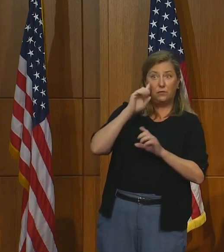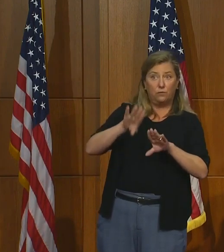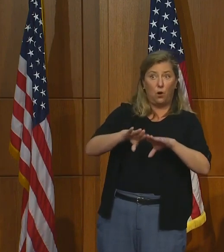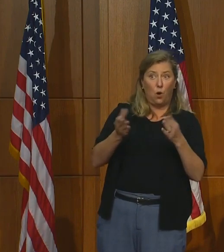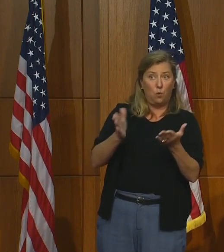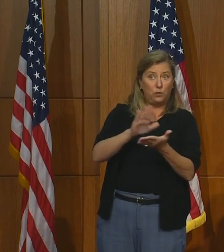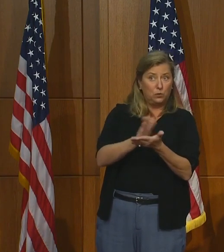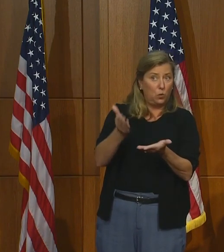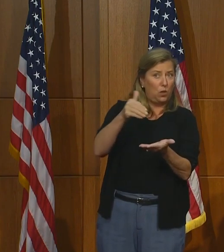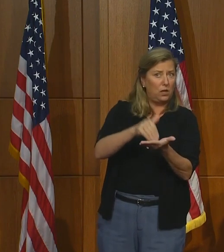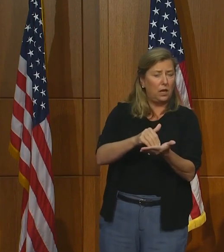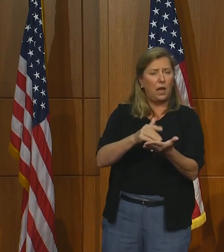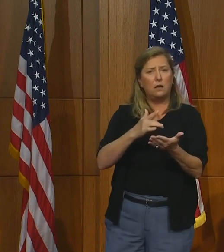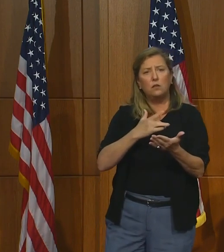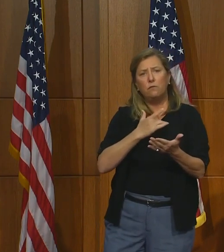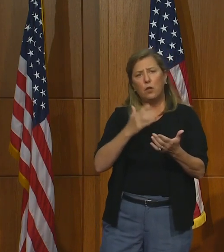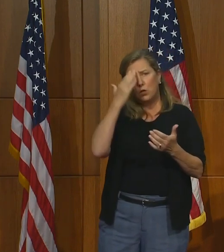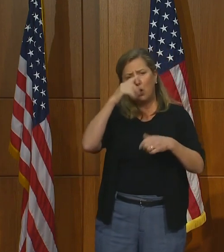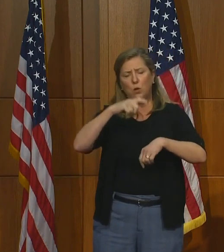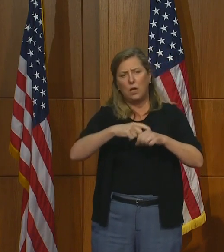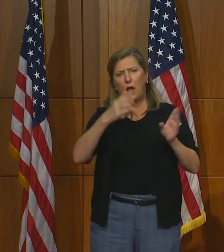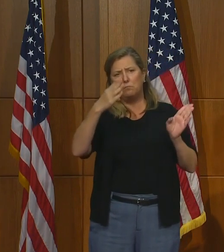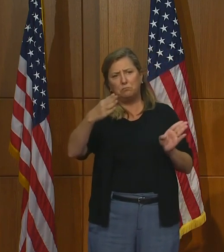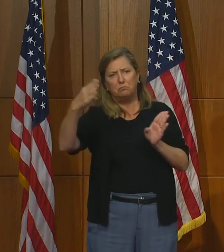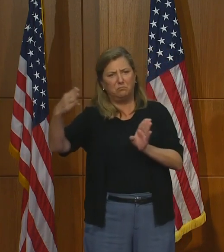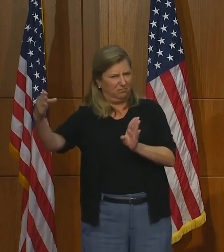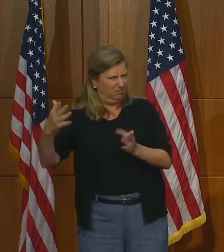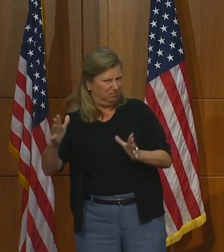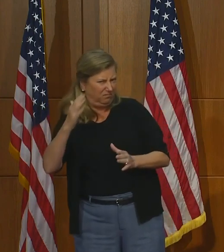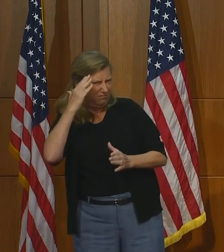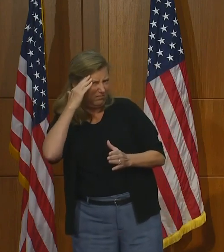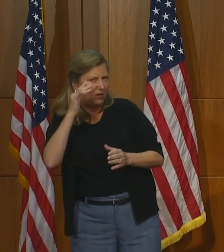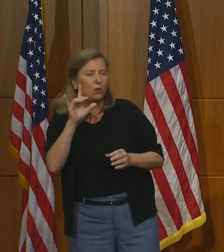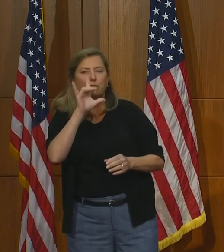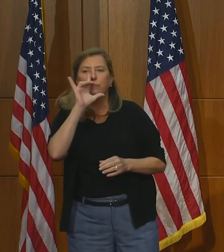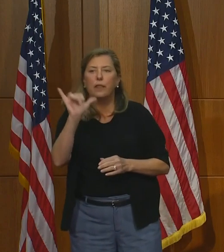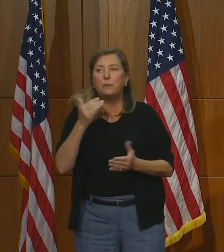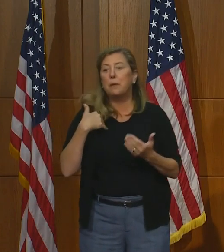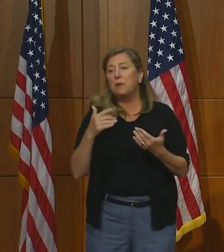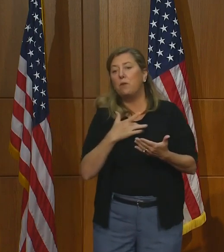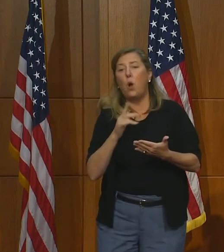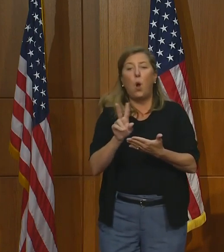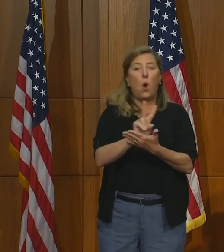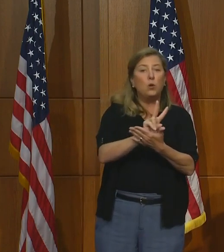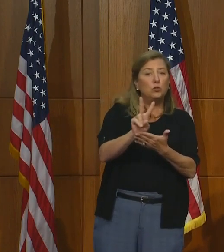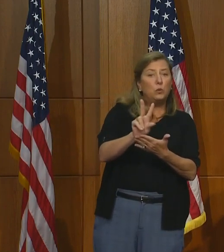TIME FRAMES FOR THE FACES OF THE REOPENING OF SCHOOLS LIKE THEIR WORK AND THE GENERAL